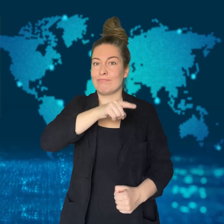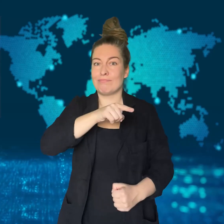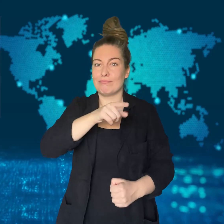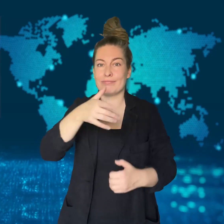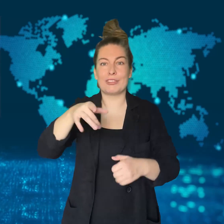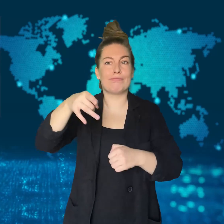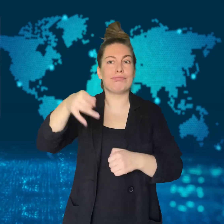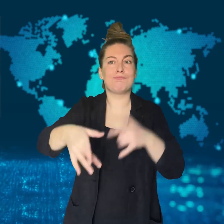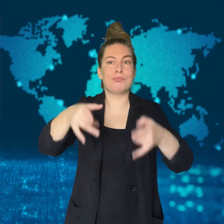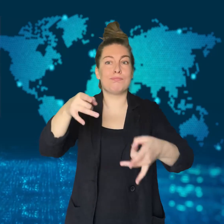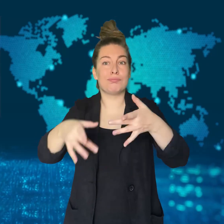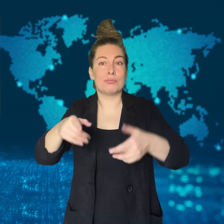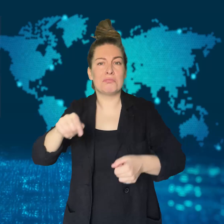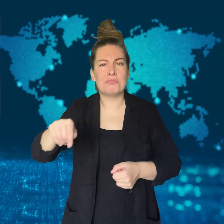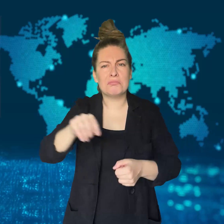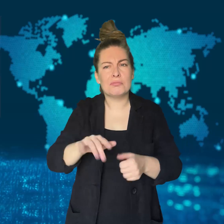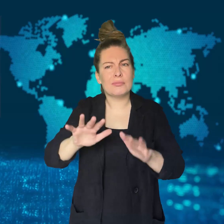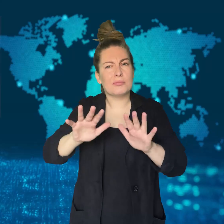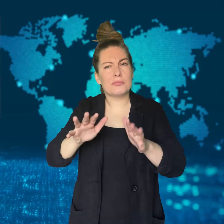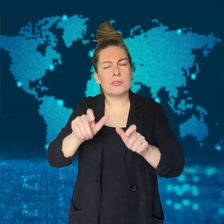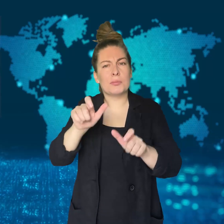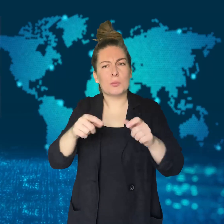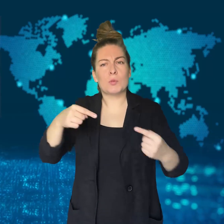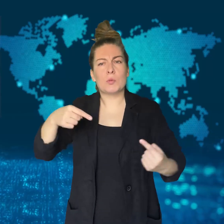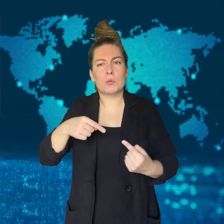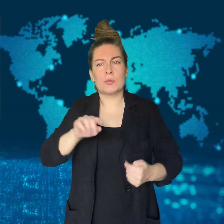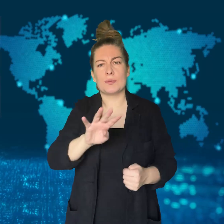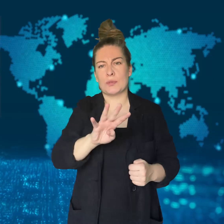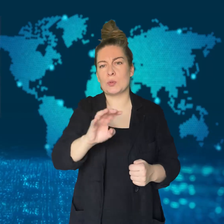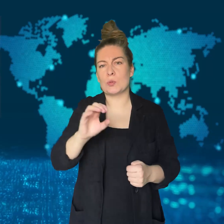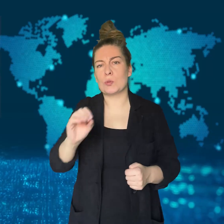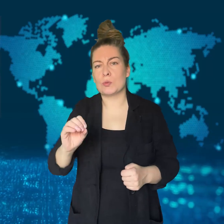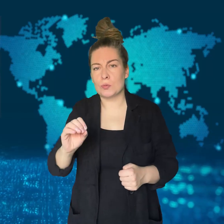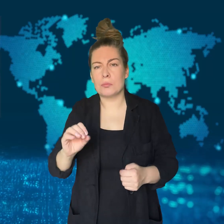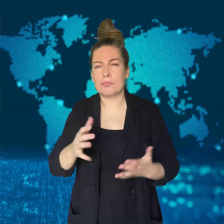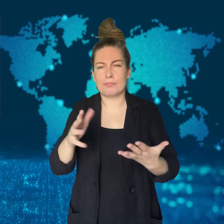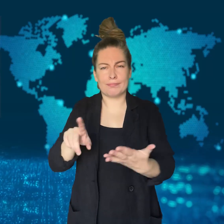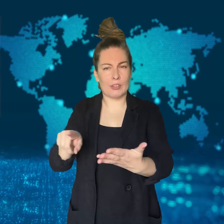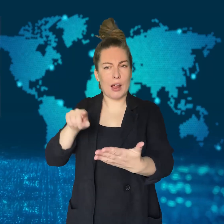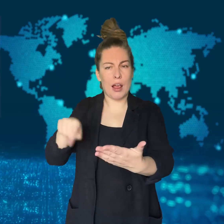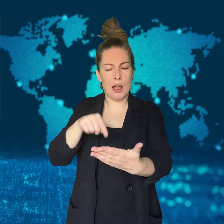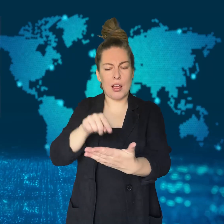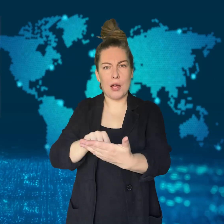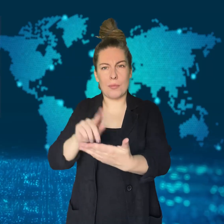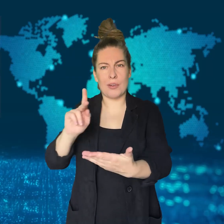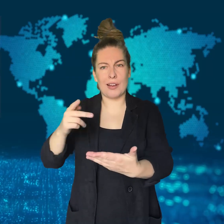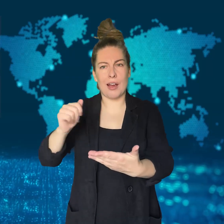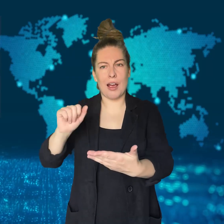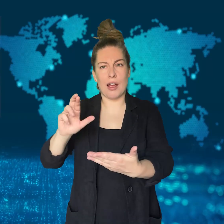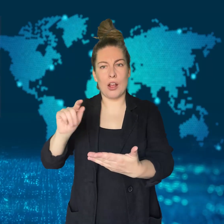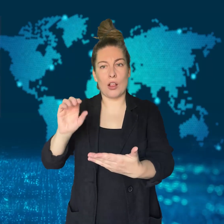The Sudanese army was responsible for those strikes.